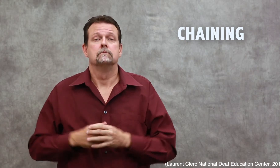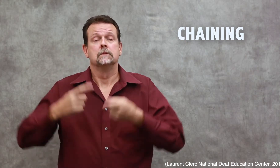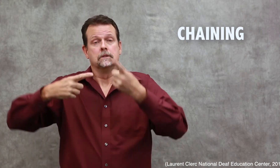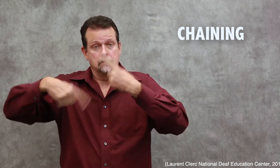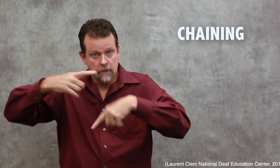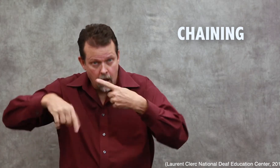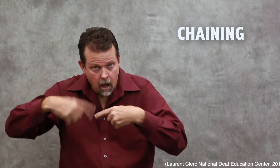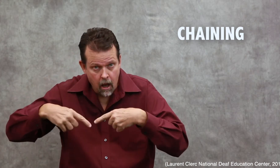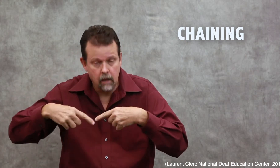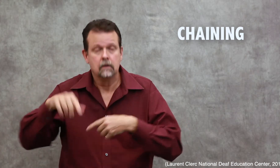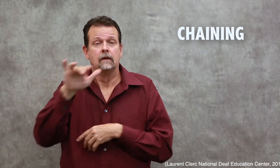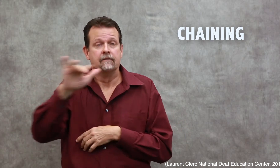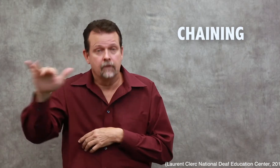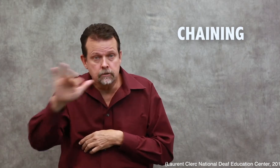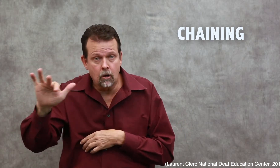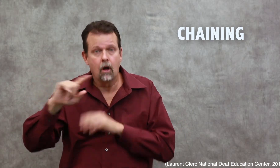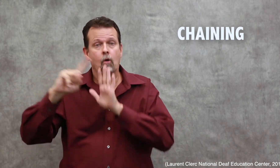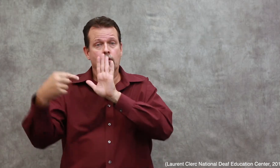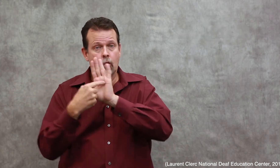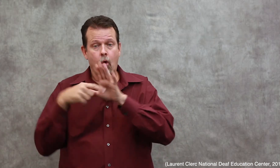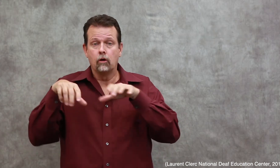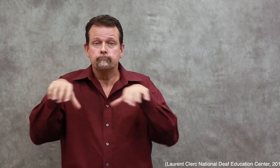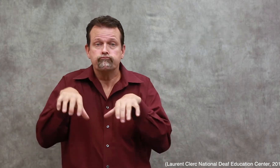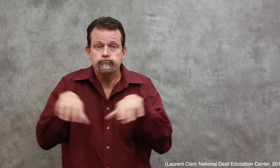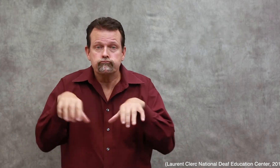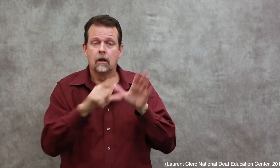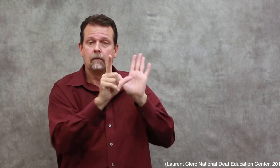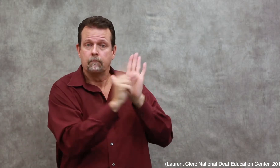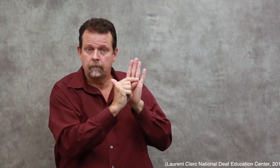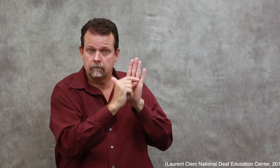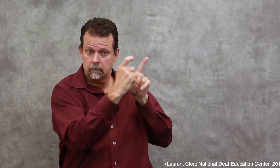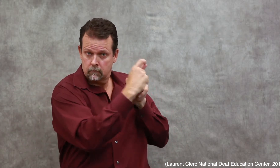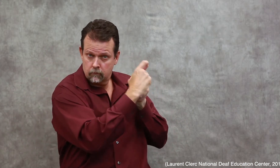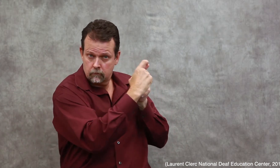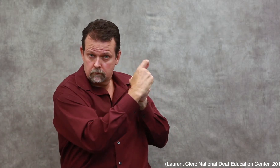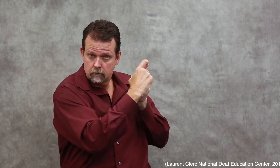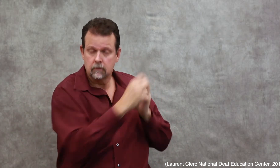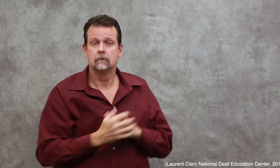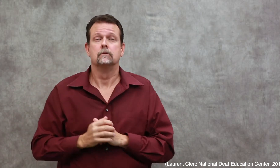sign + fingerspelling + role playing + printed word